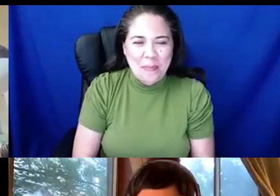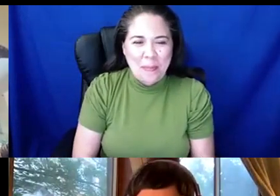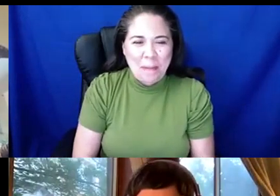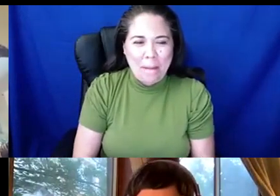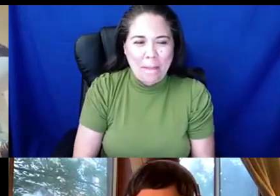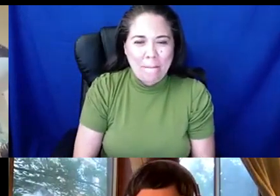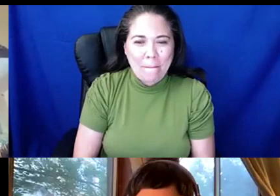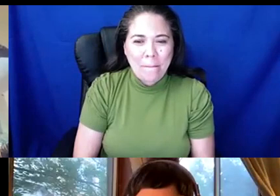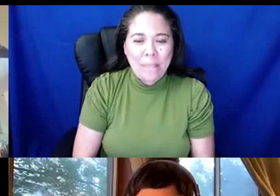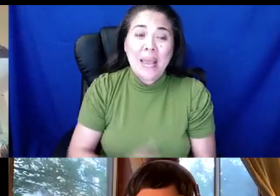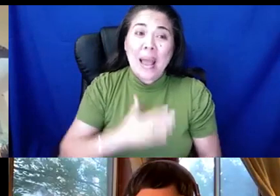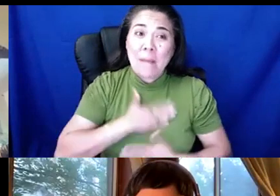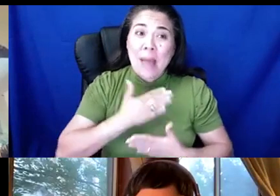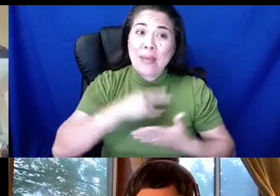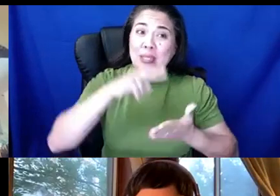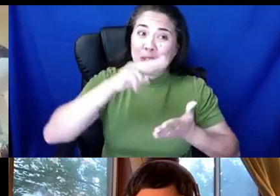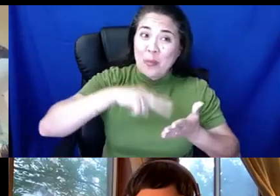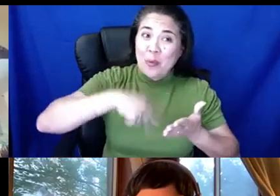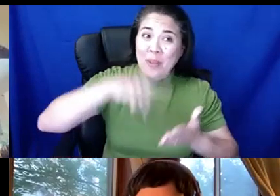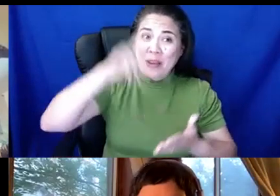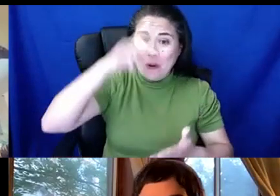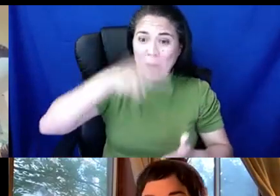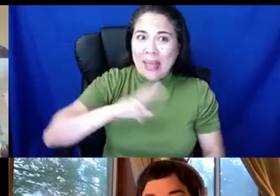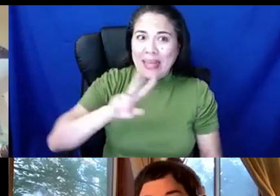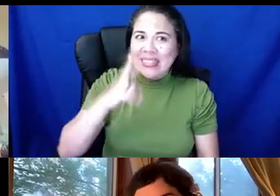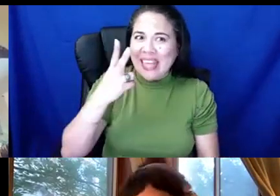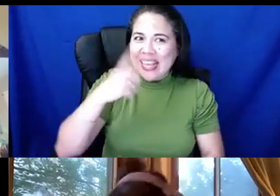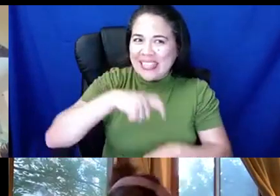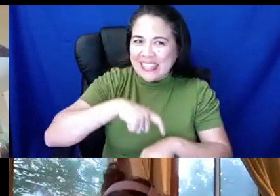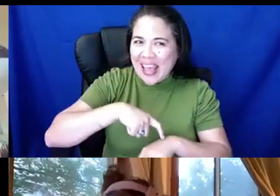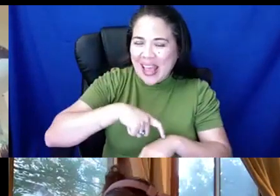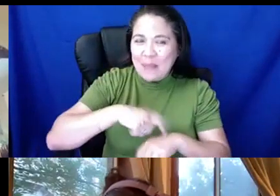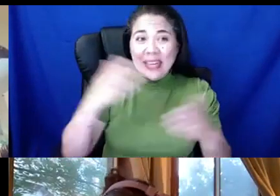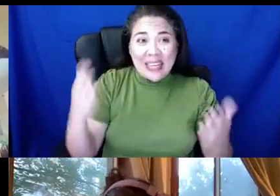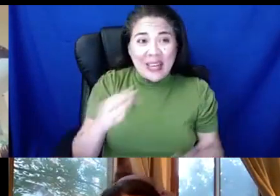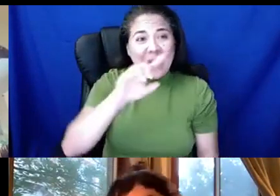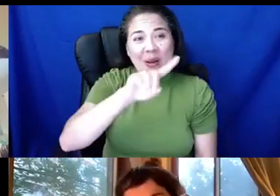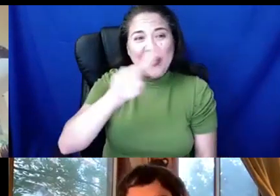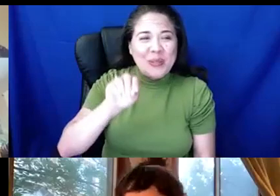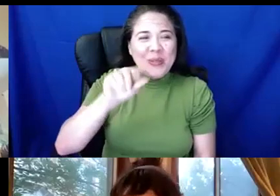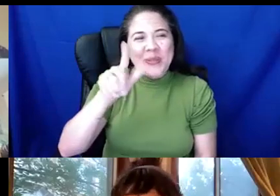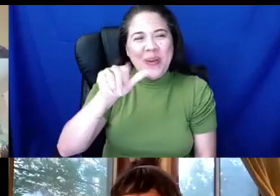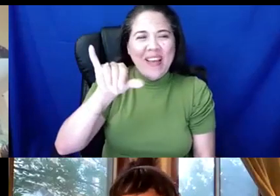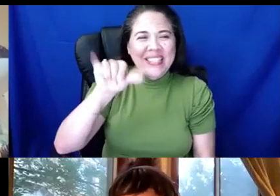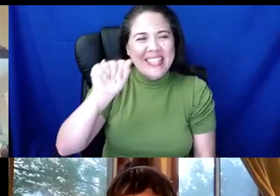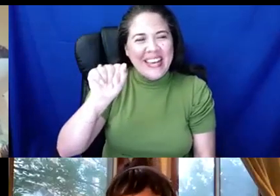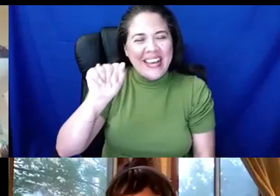Leslie McIntosh: so glad to be reading for my second solo glass to retrain. Leslie McIntosh: As tanya mentioned.